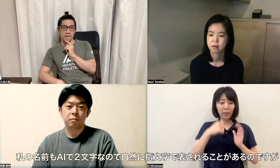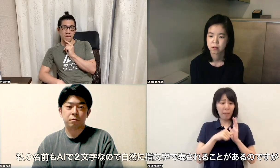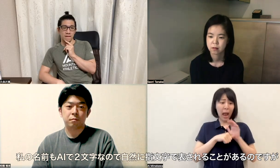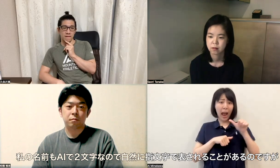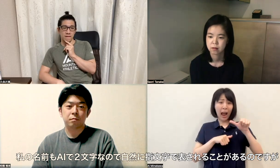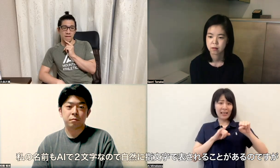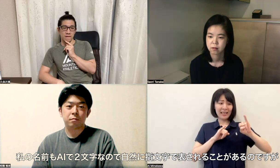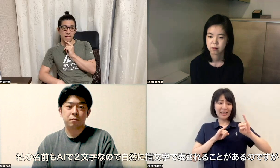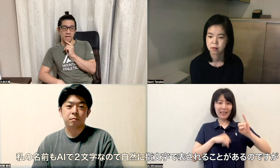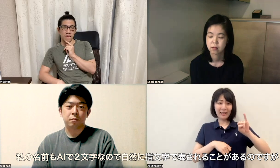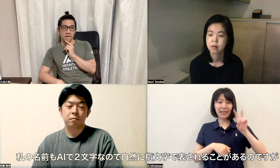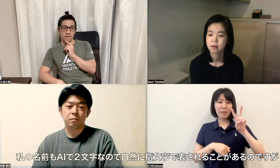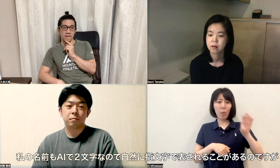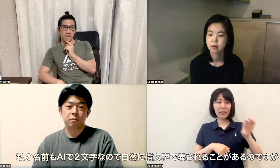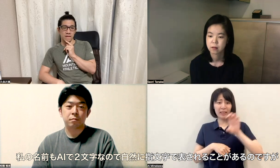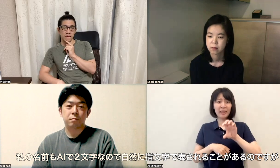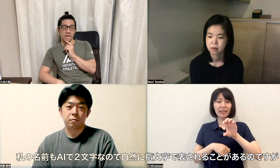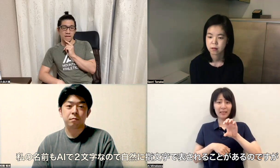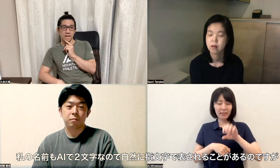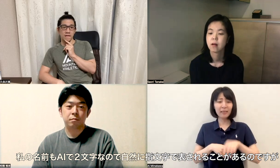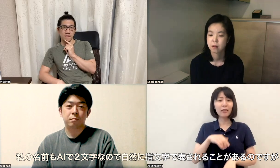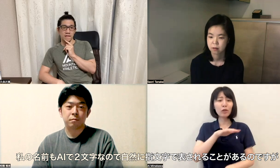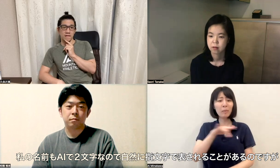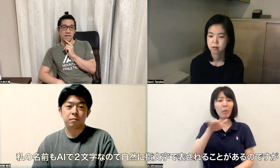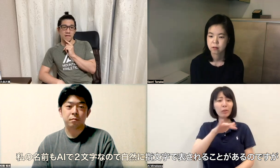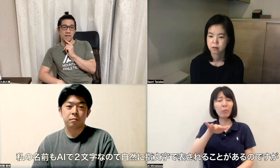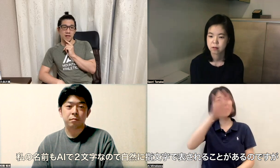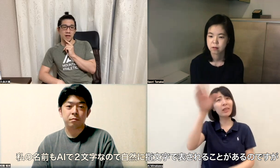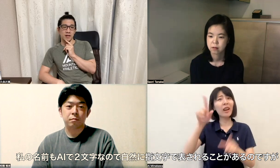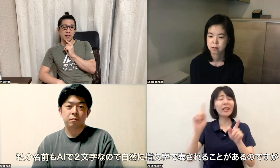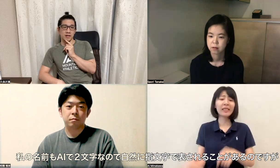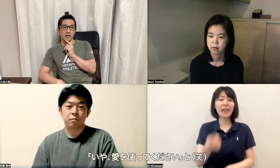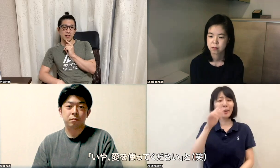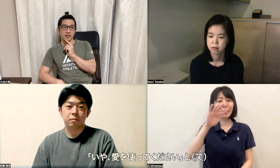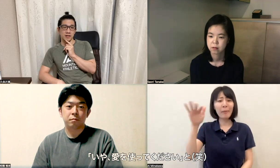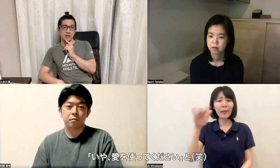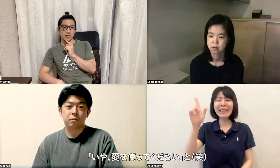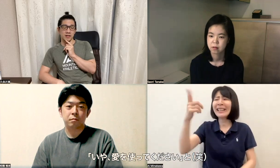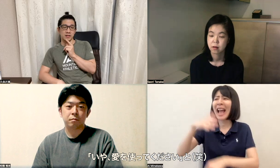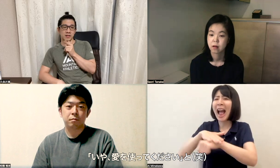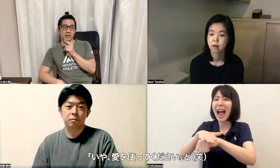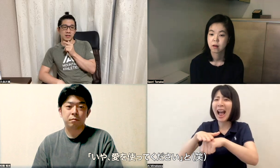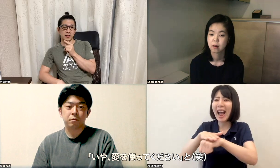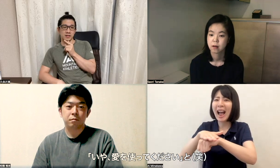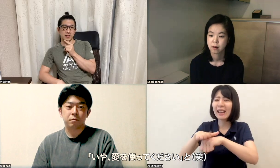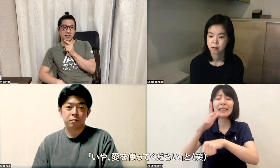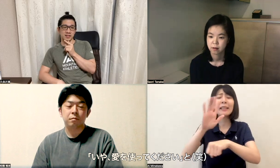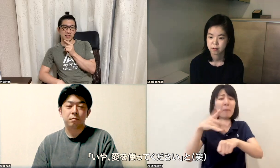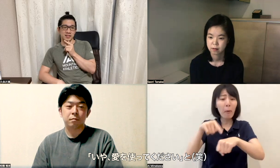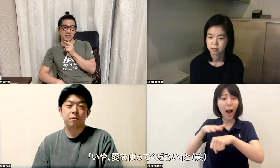My name Ai is two letters, so people naturally use finger spelling, but I force them to use AI, JSL word.